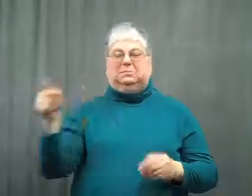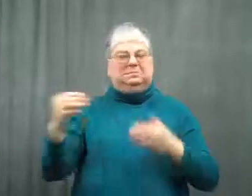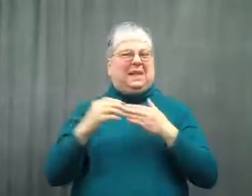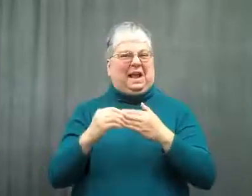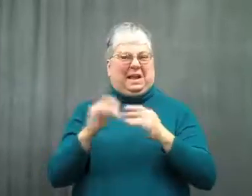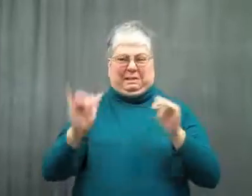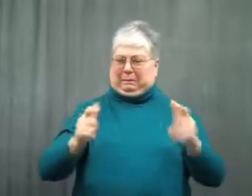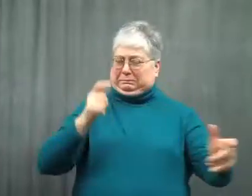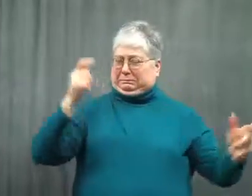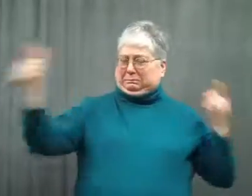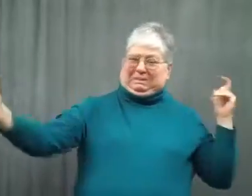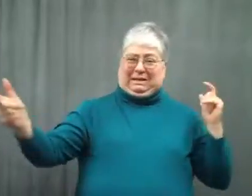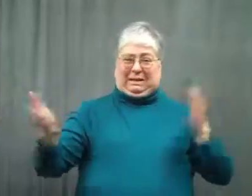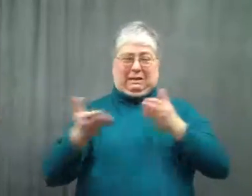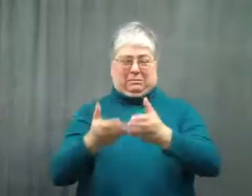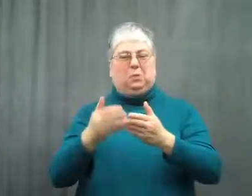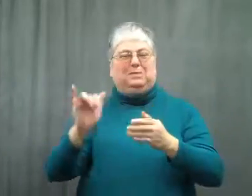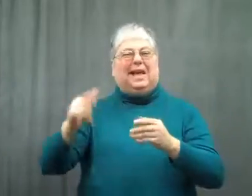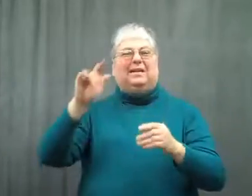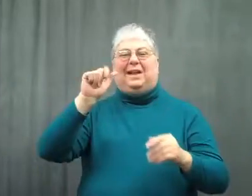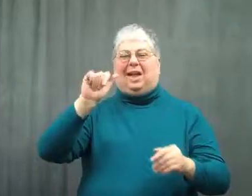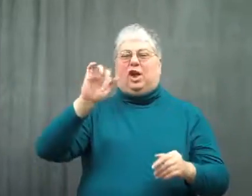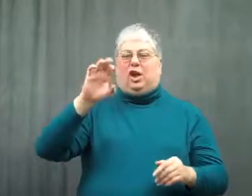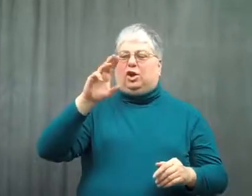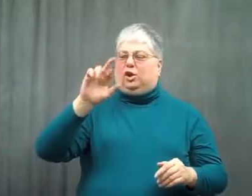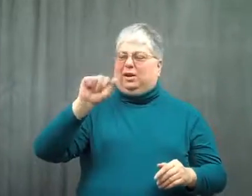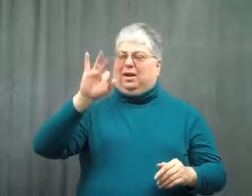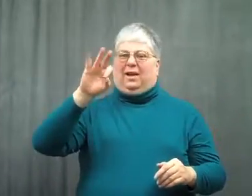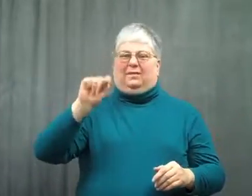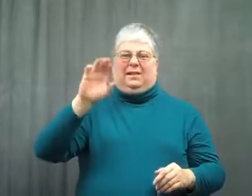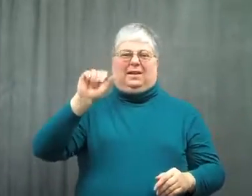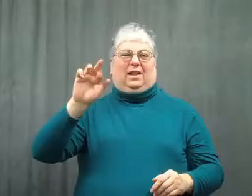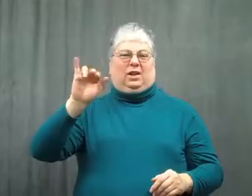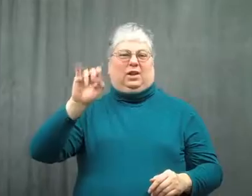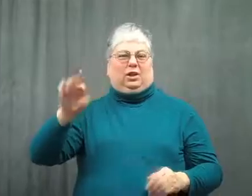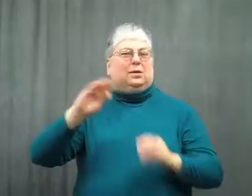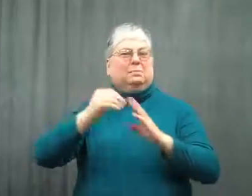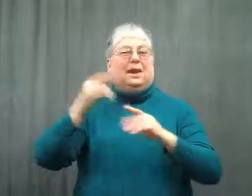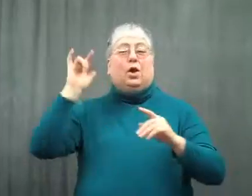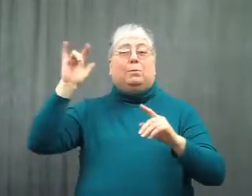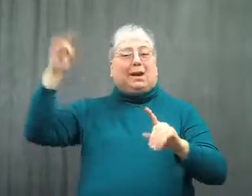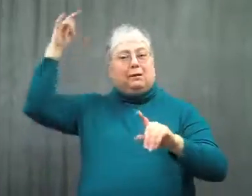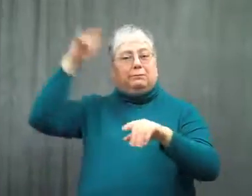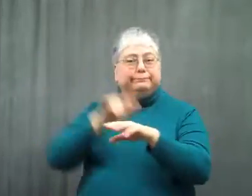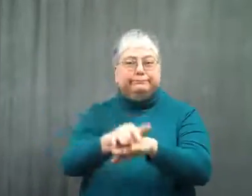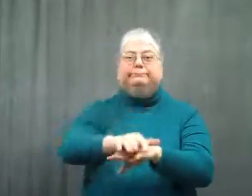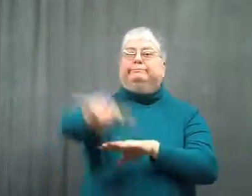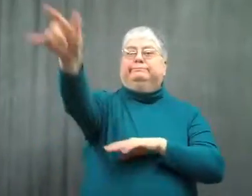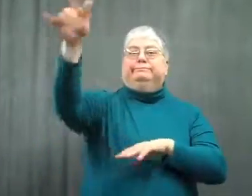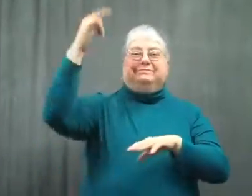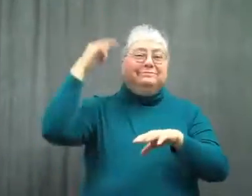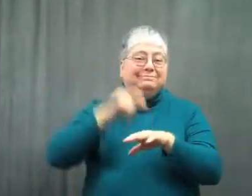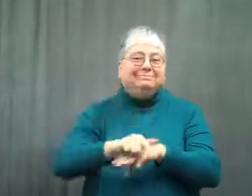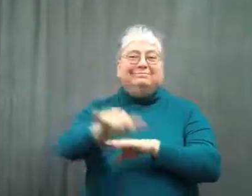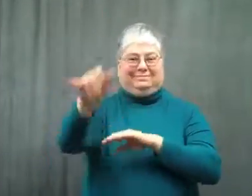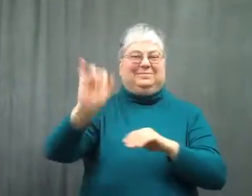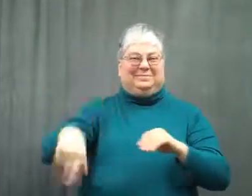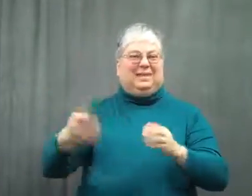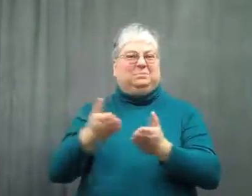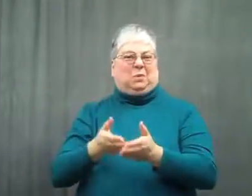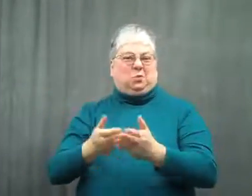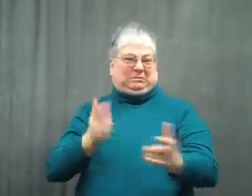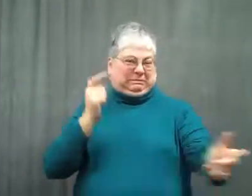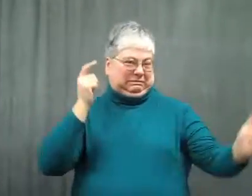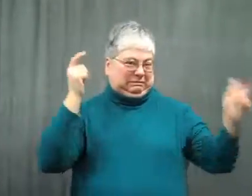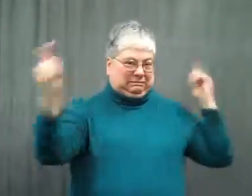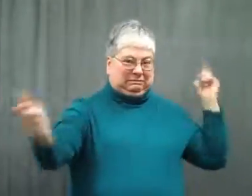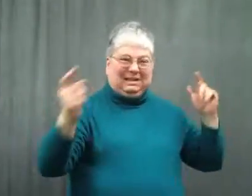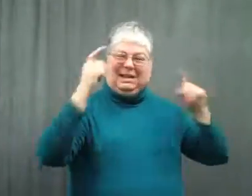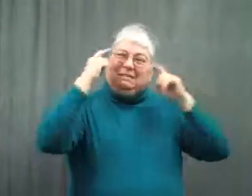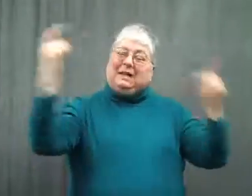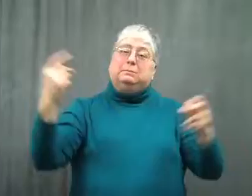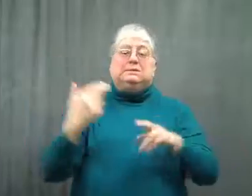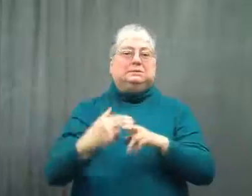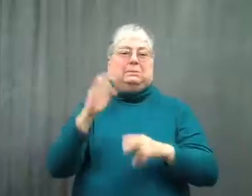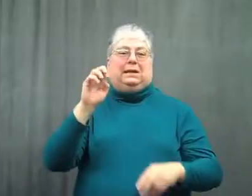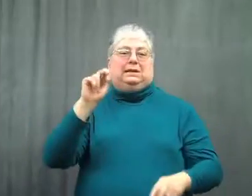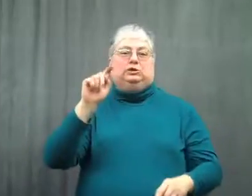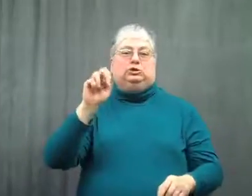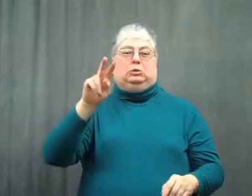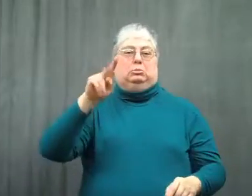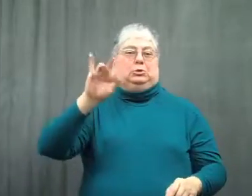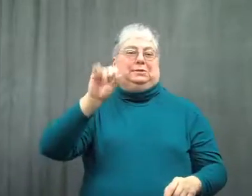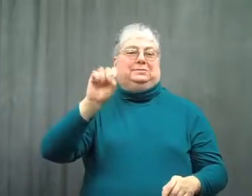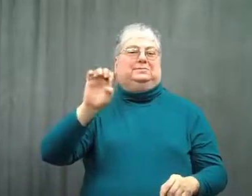He was captain of a huge well known aircraft carrier, the Enterprise.